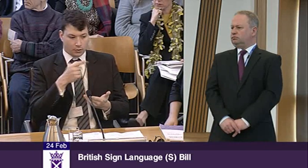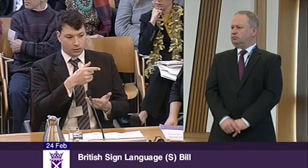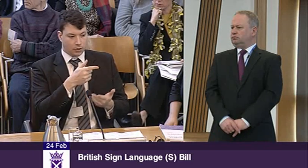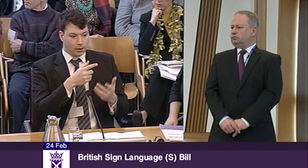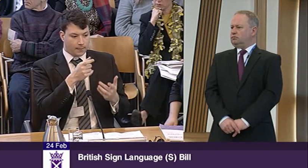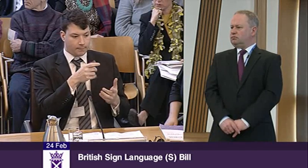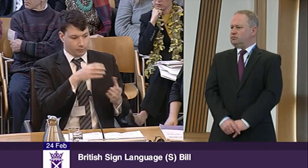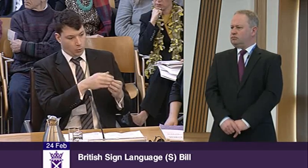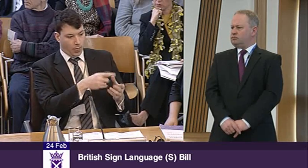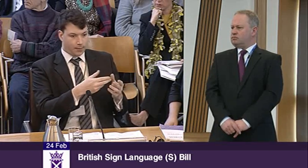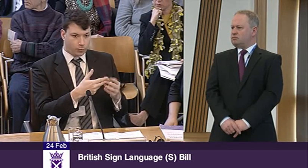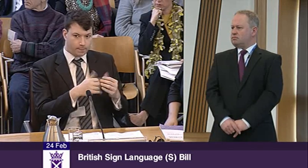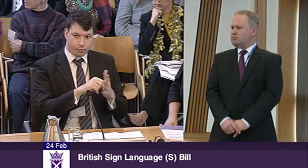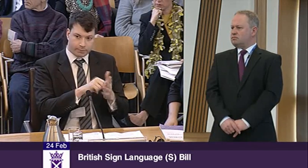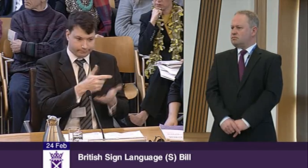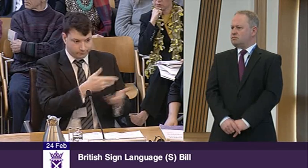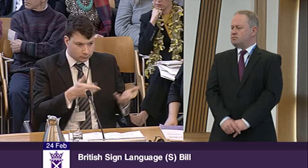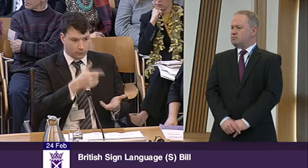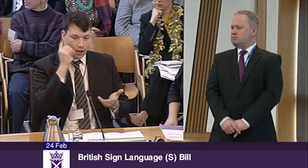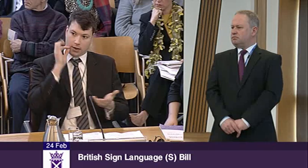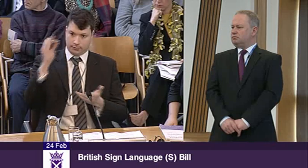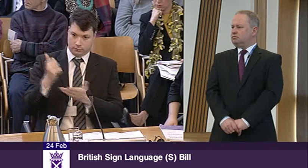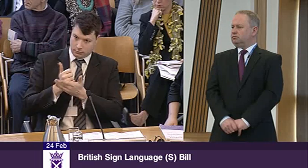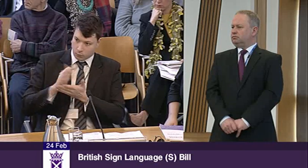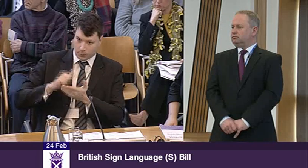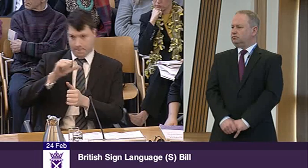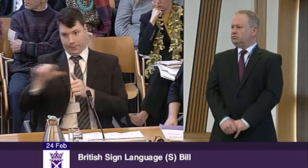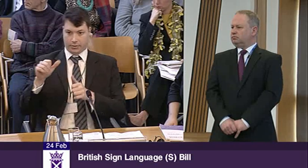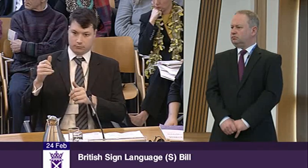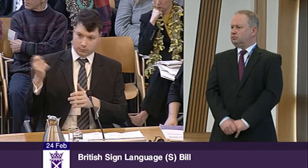authorities or organisations that are not doing so well can look to those that are succeeding.